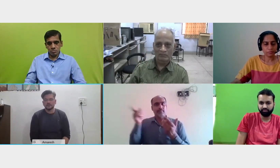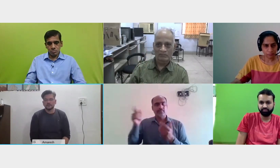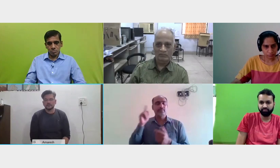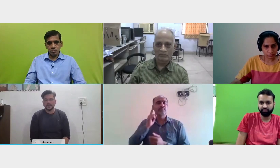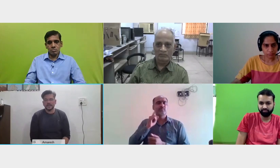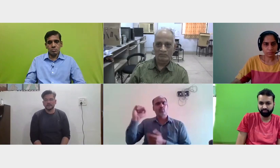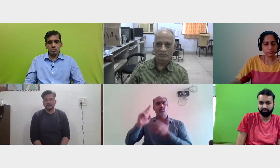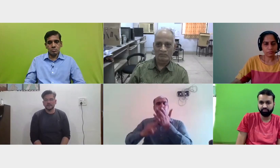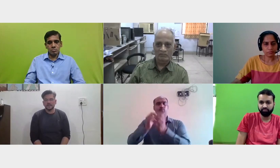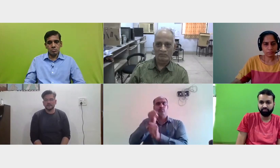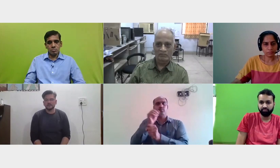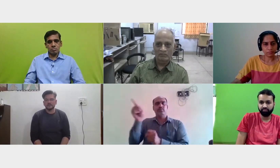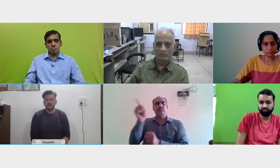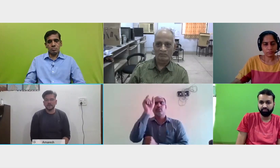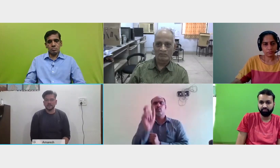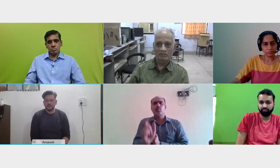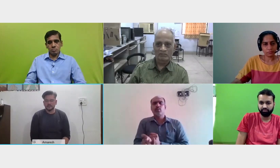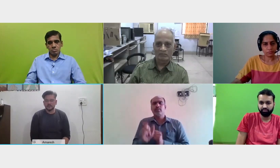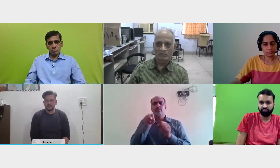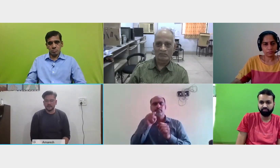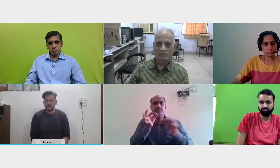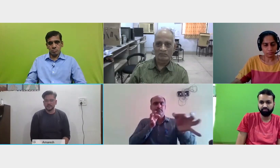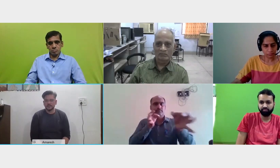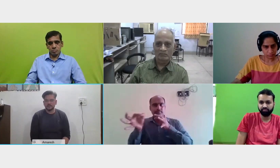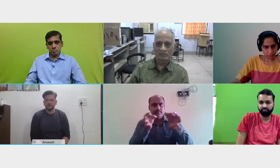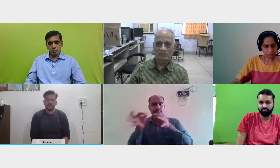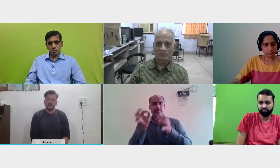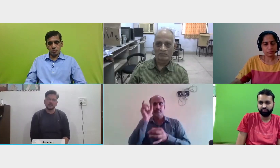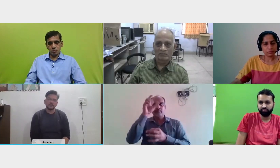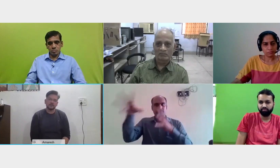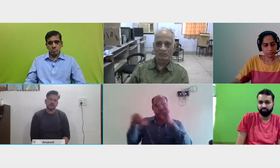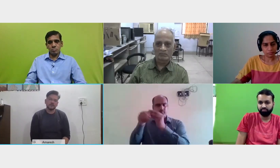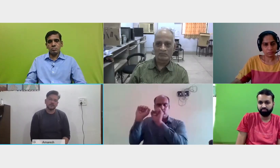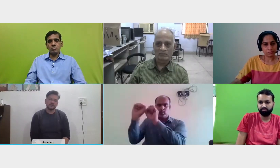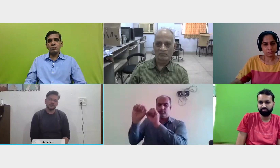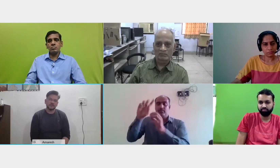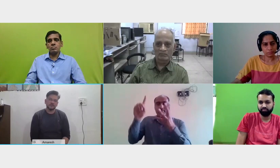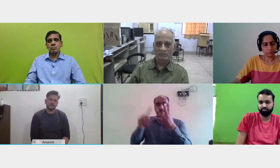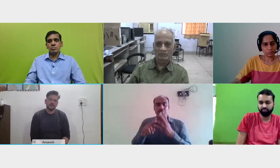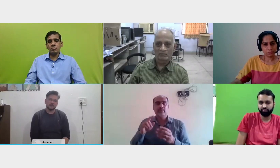to add even deaf enabled foundation that is an NGO they also have a dictionary with a